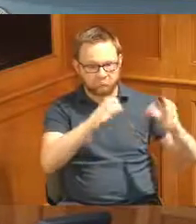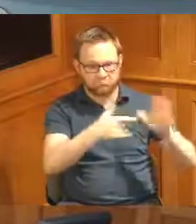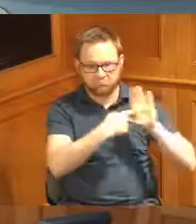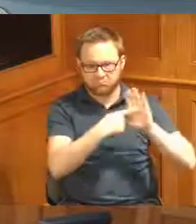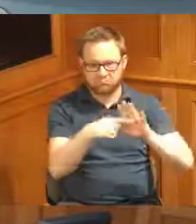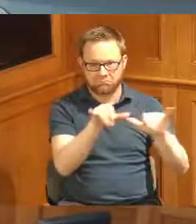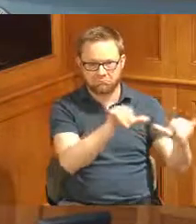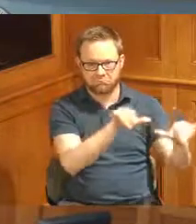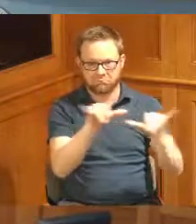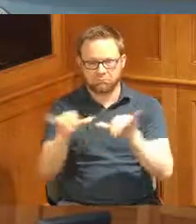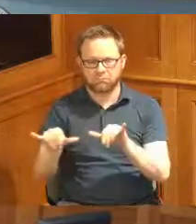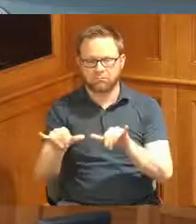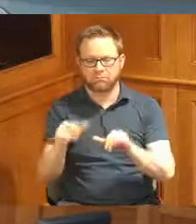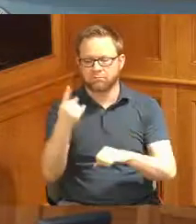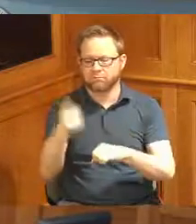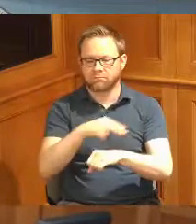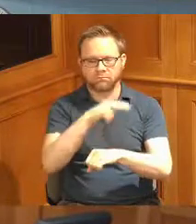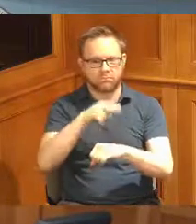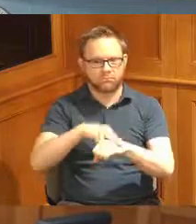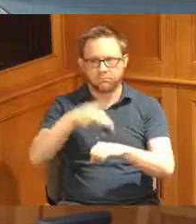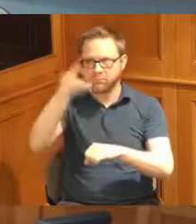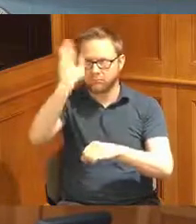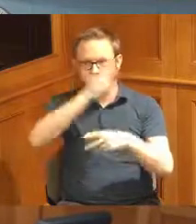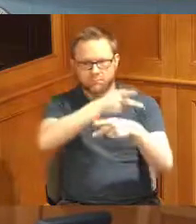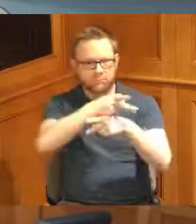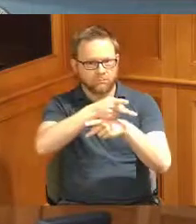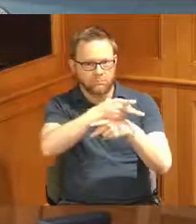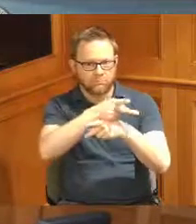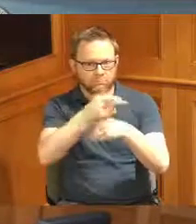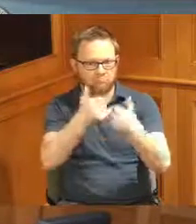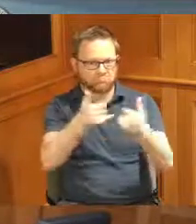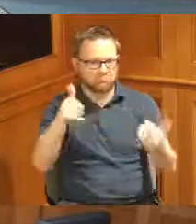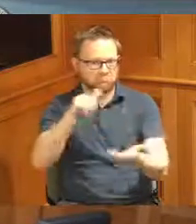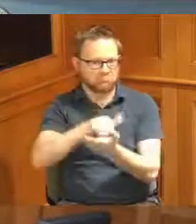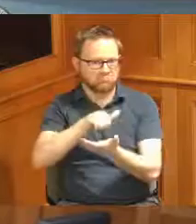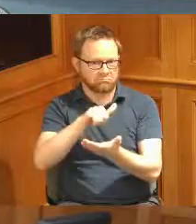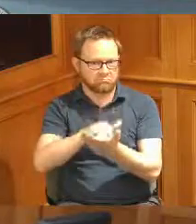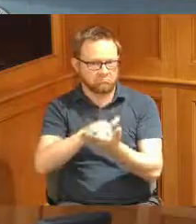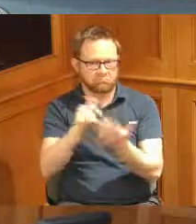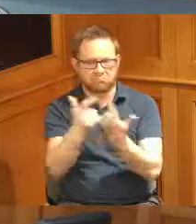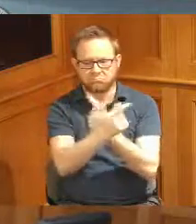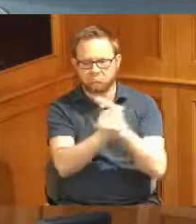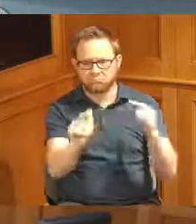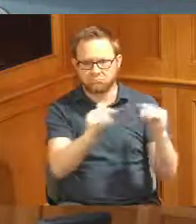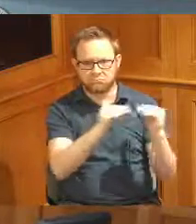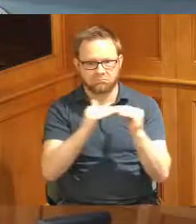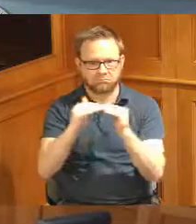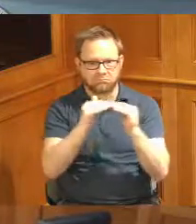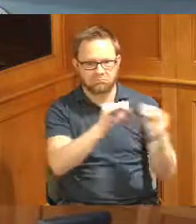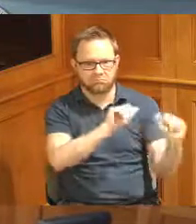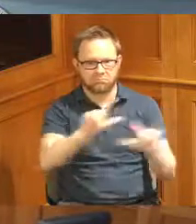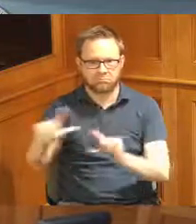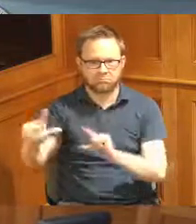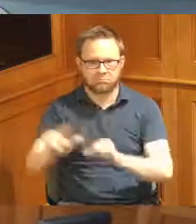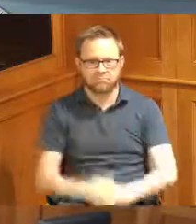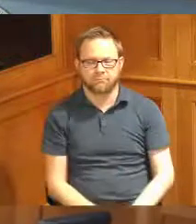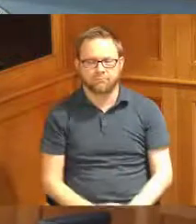Republic for which it stands one nation under God indivisible with liberty and justice for all